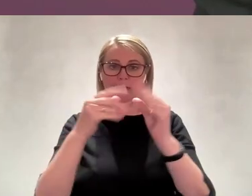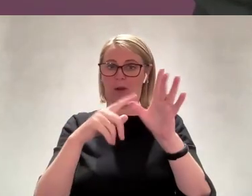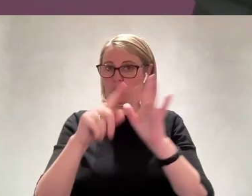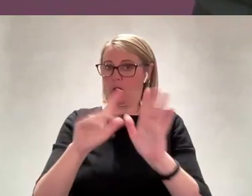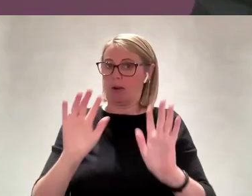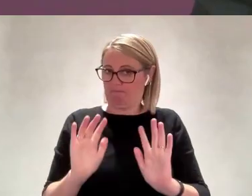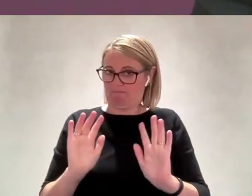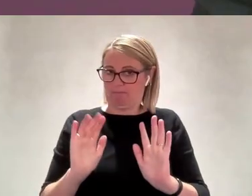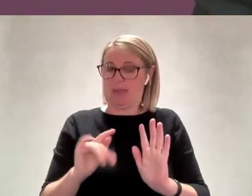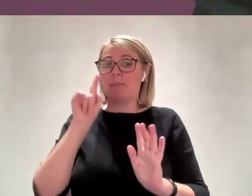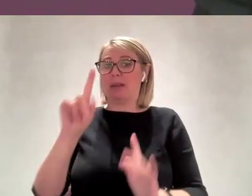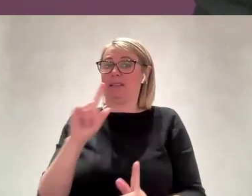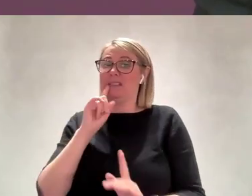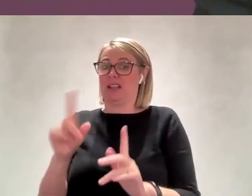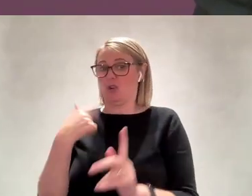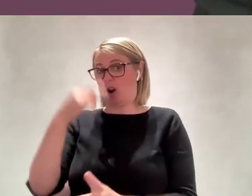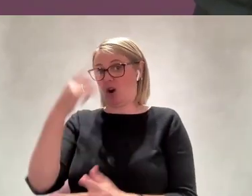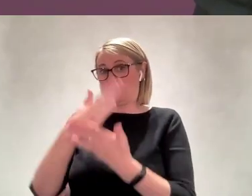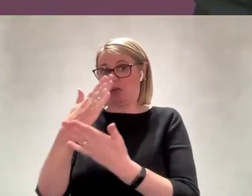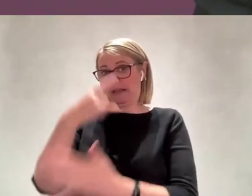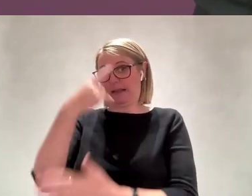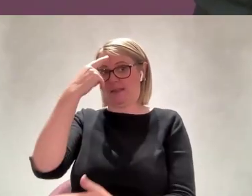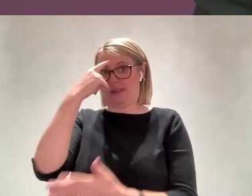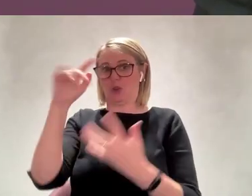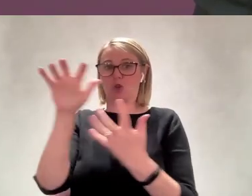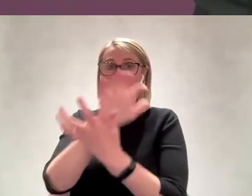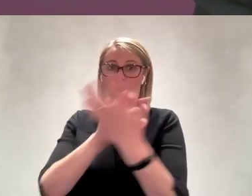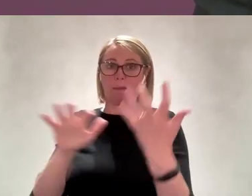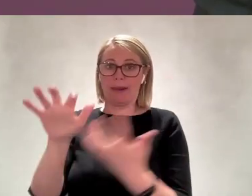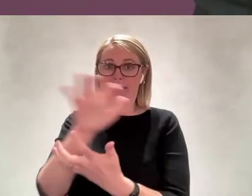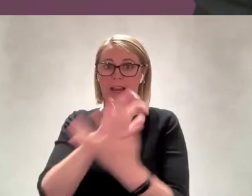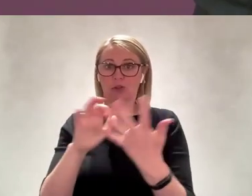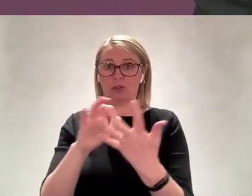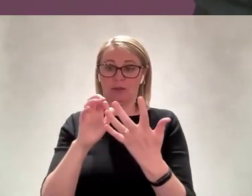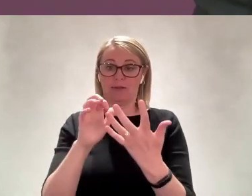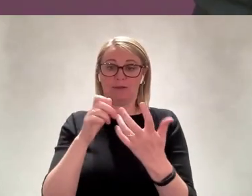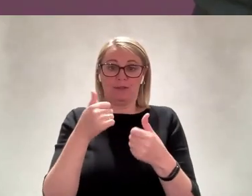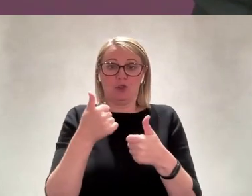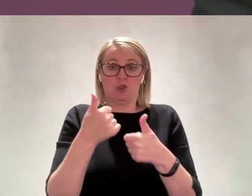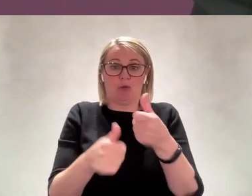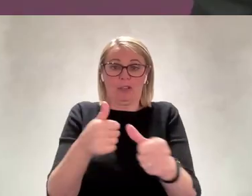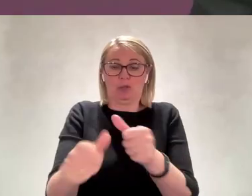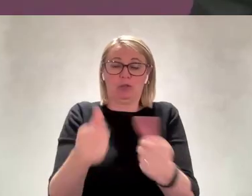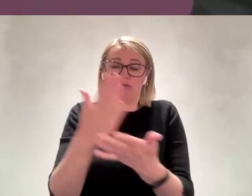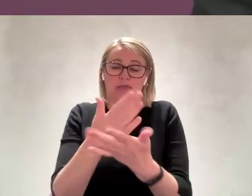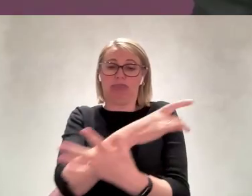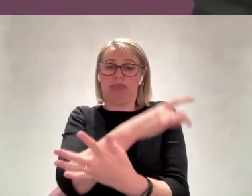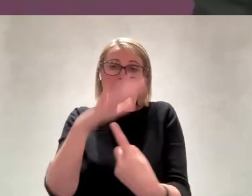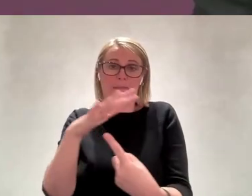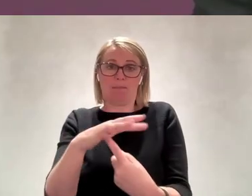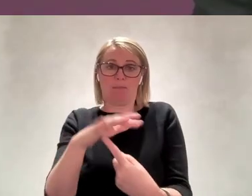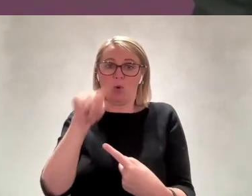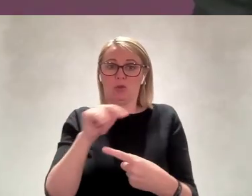But having said that, I really think it's a combination of strategies that's really important for supporting